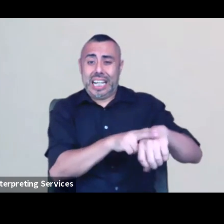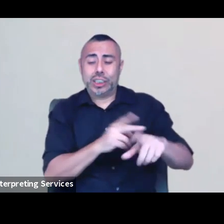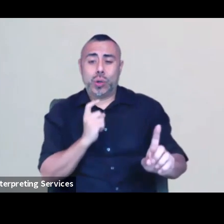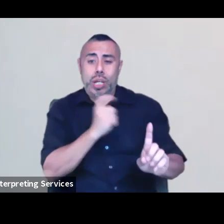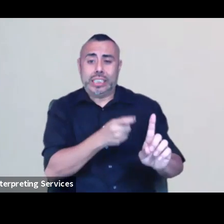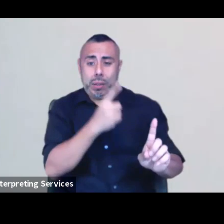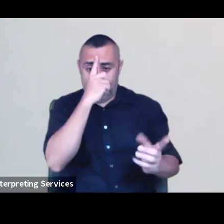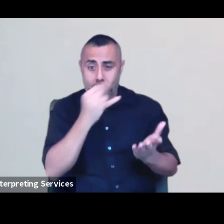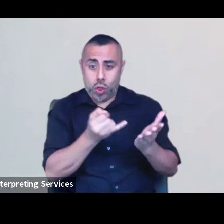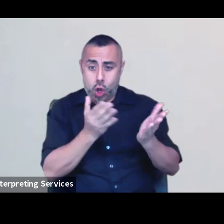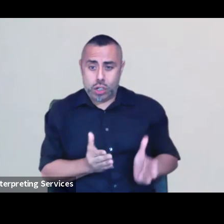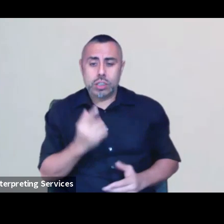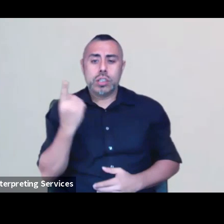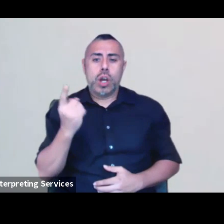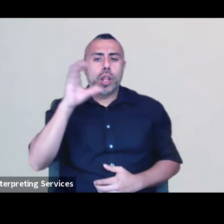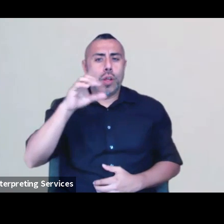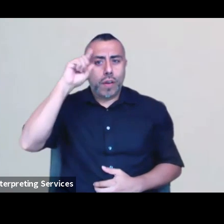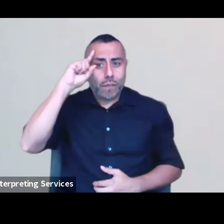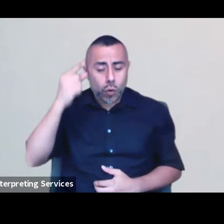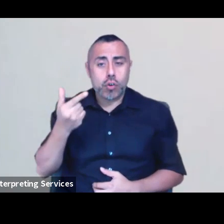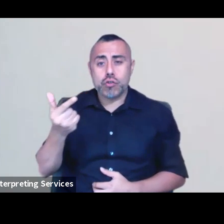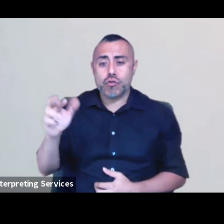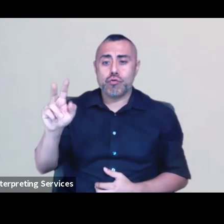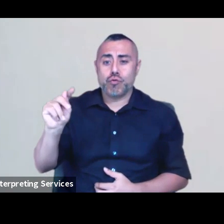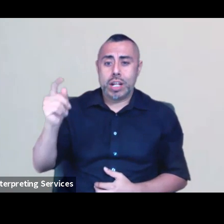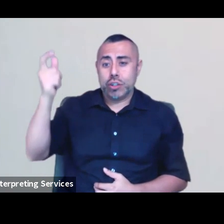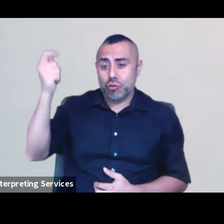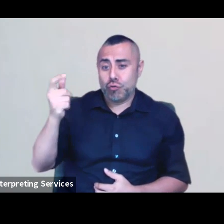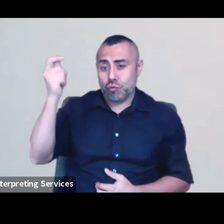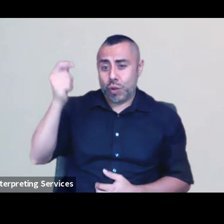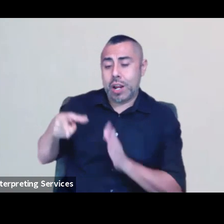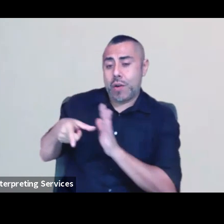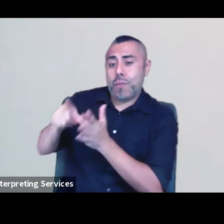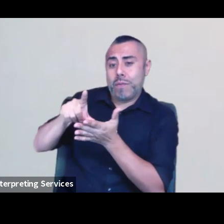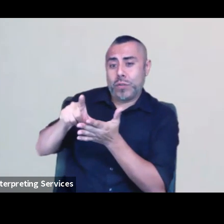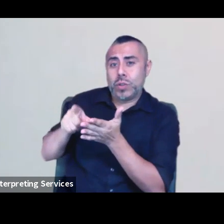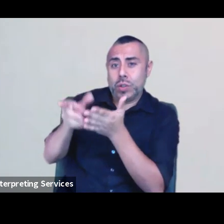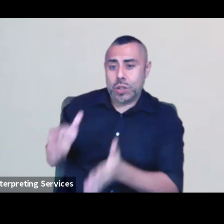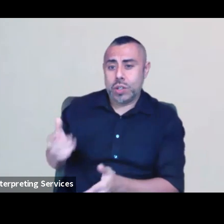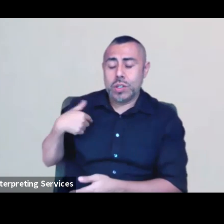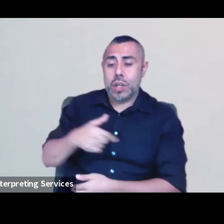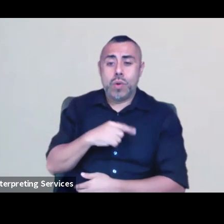and we are making a special effort to engage freelancers and panel service at this time.